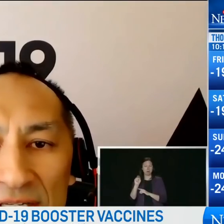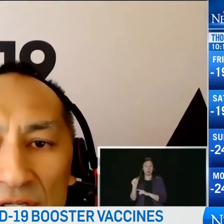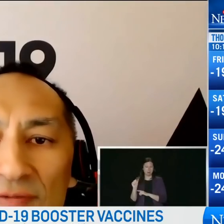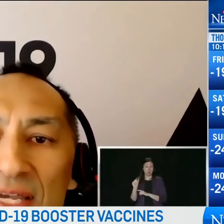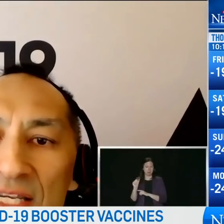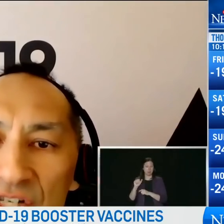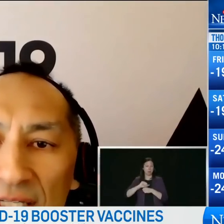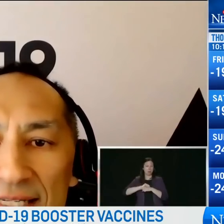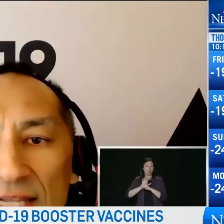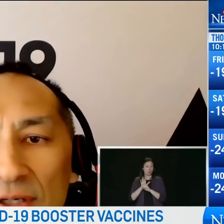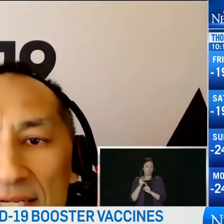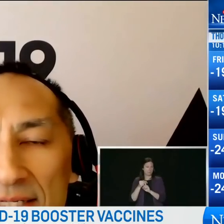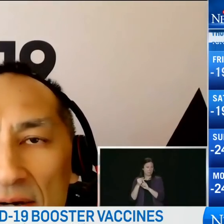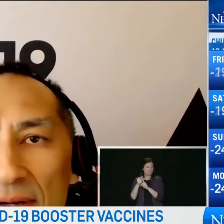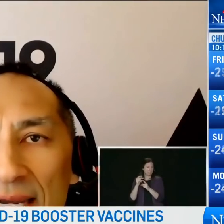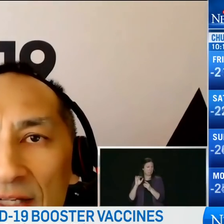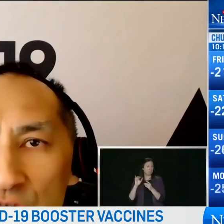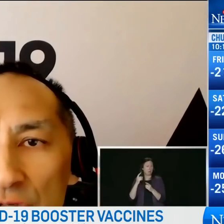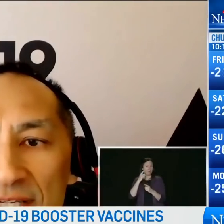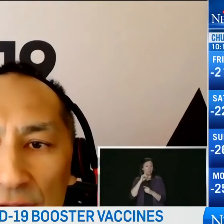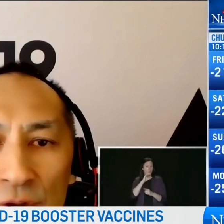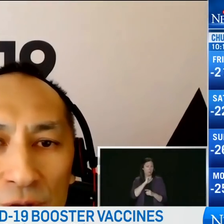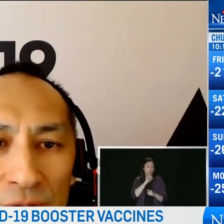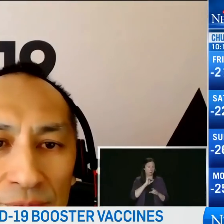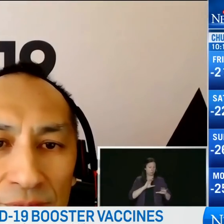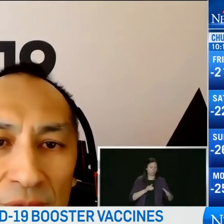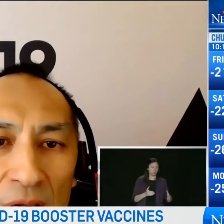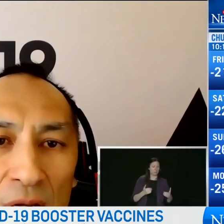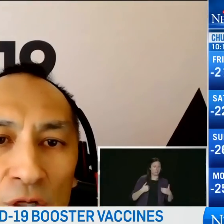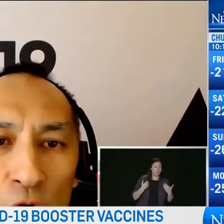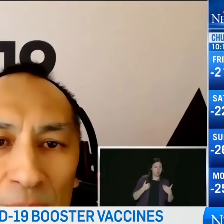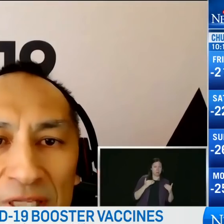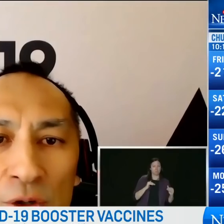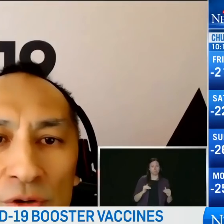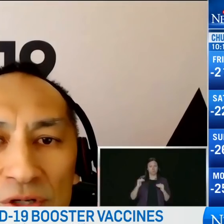BOOSTER DOSES AS WELL AS